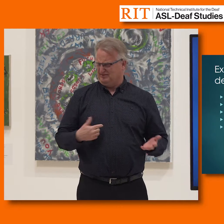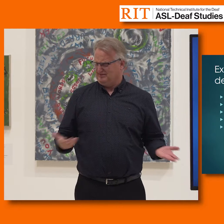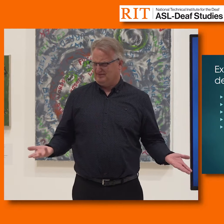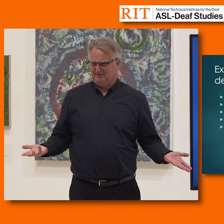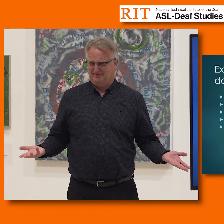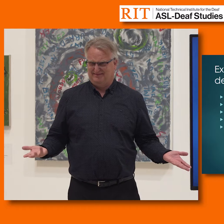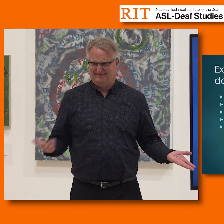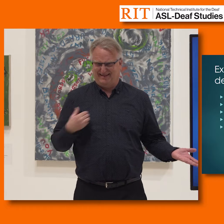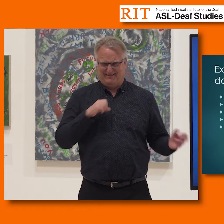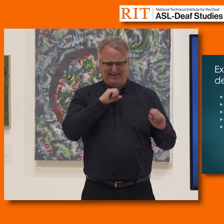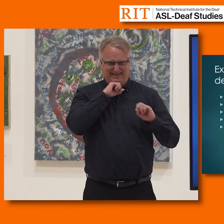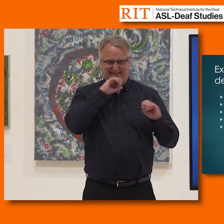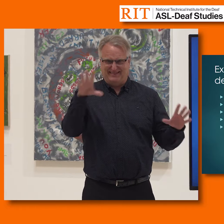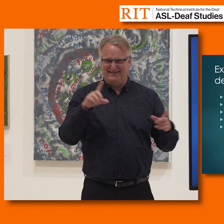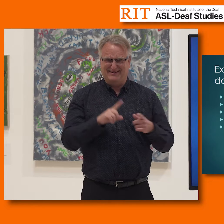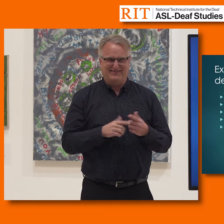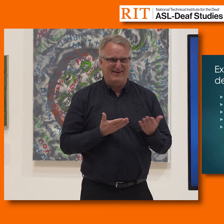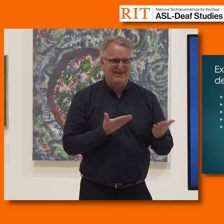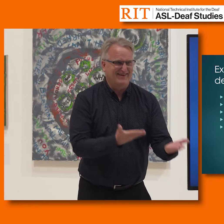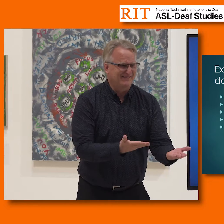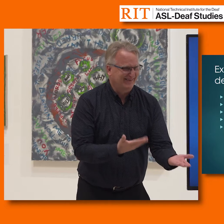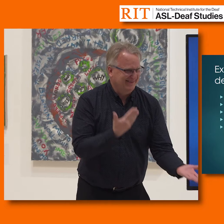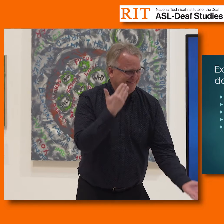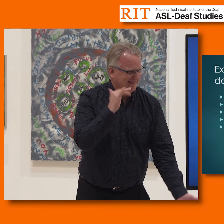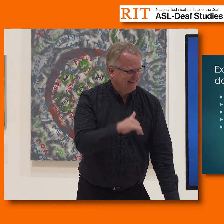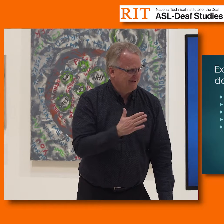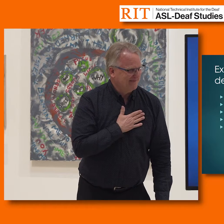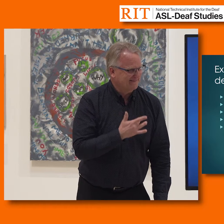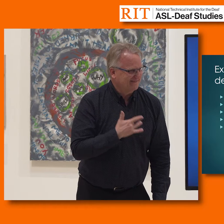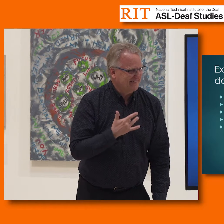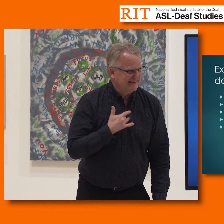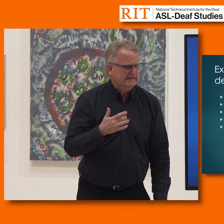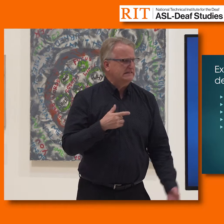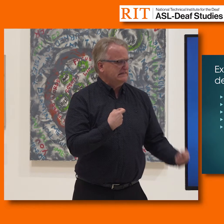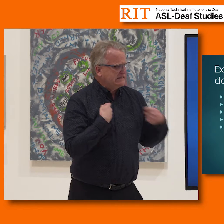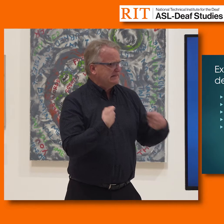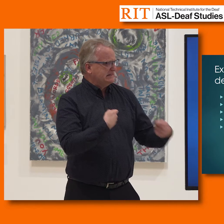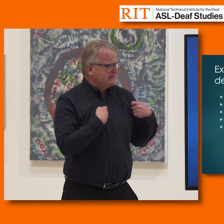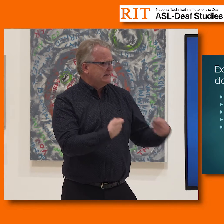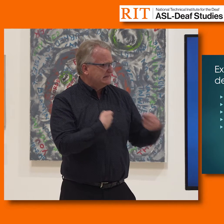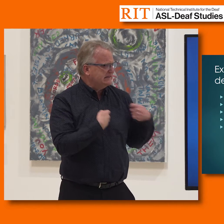interpreting for an hour. Teach an entire semester?" I didn't think I had really anything to offer,